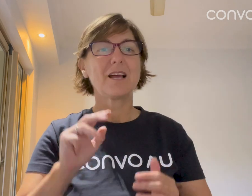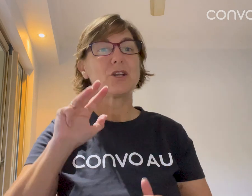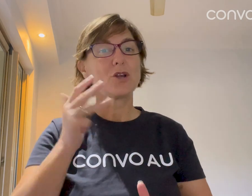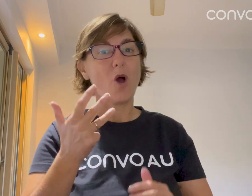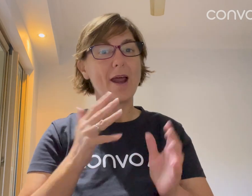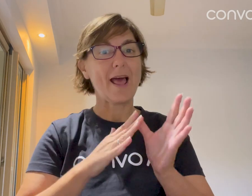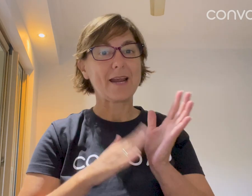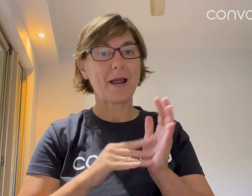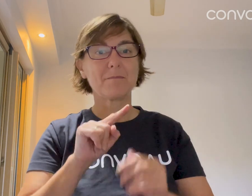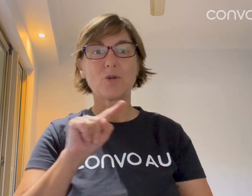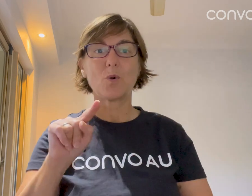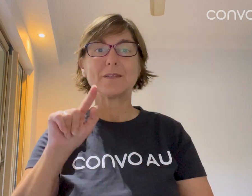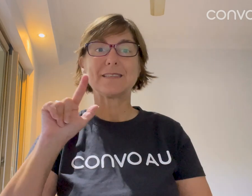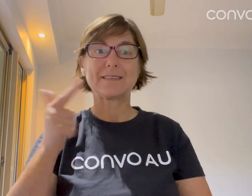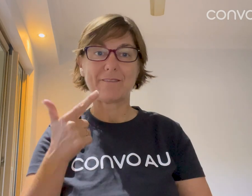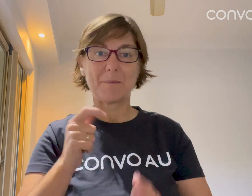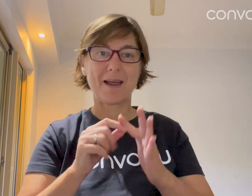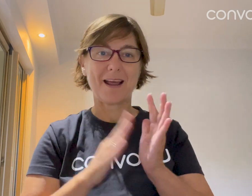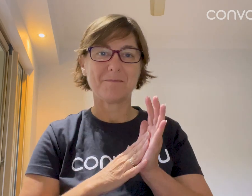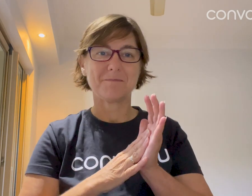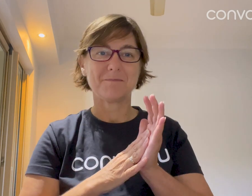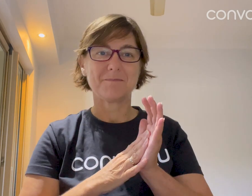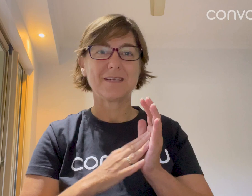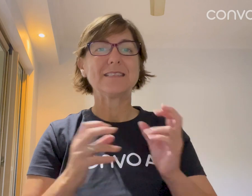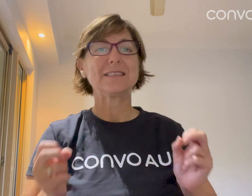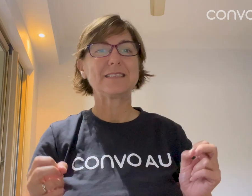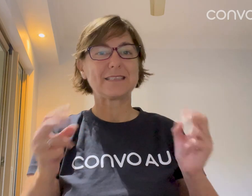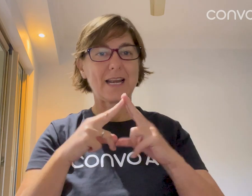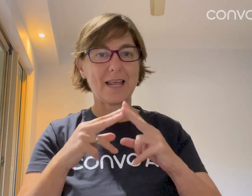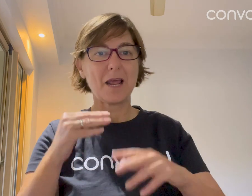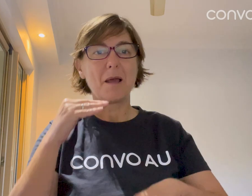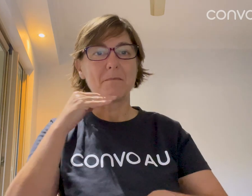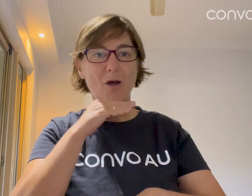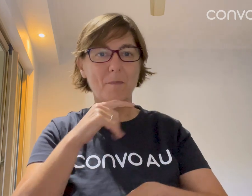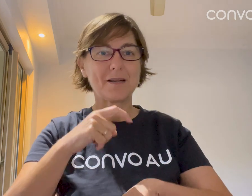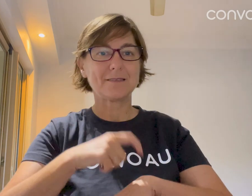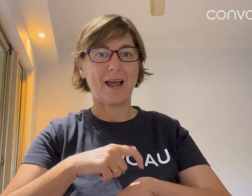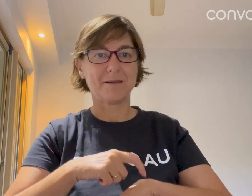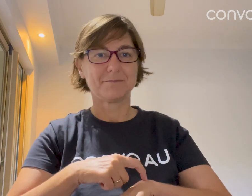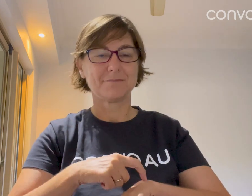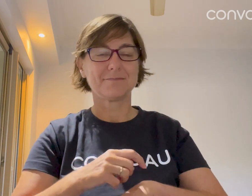9 am to 7 pm (Sydney/Melbourne time).